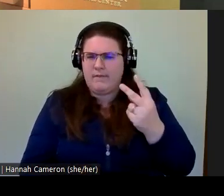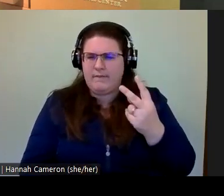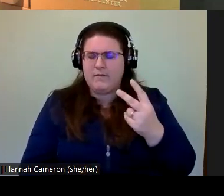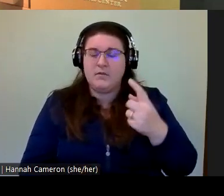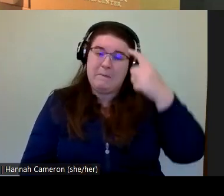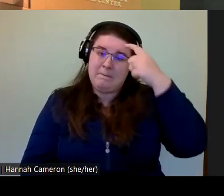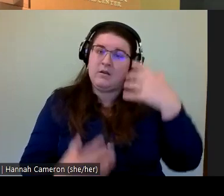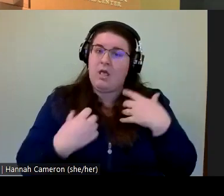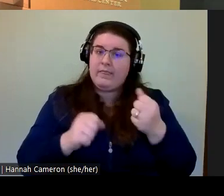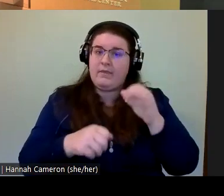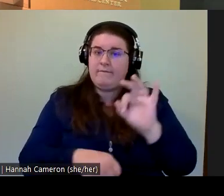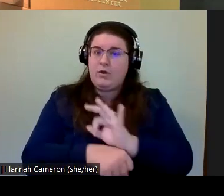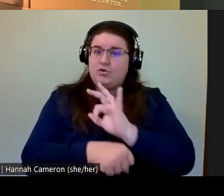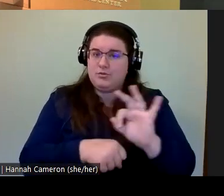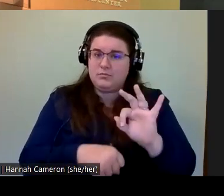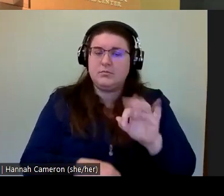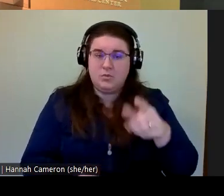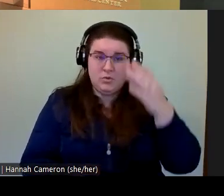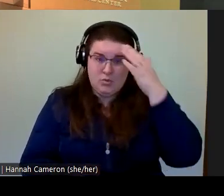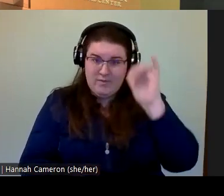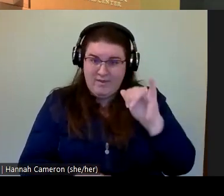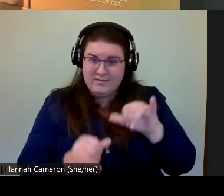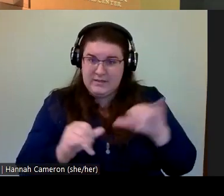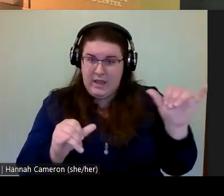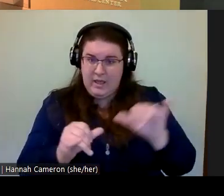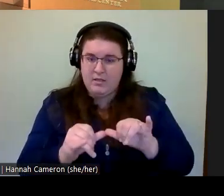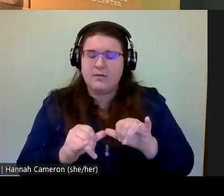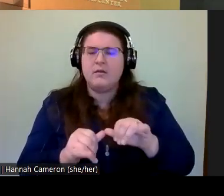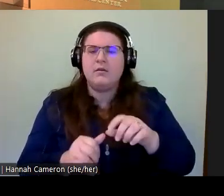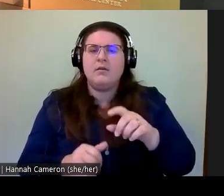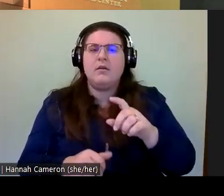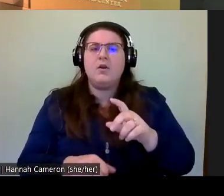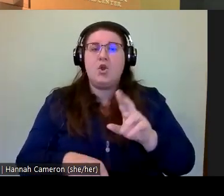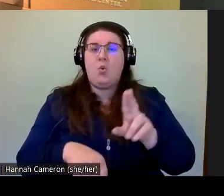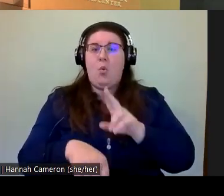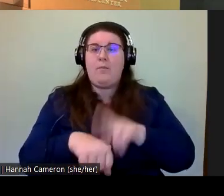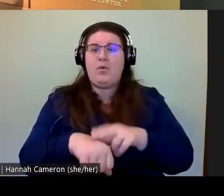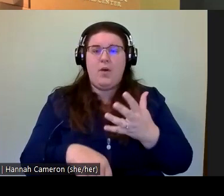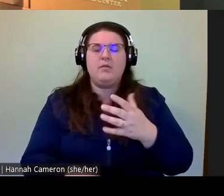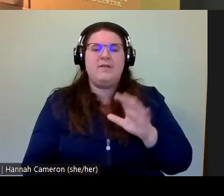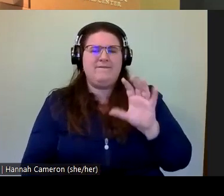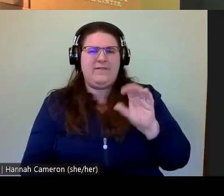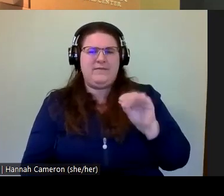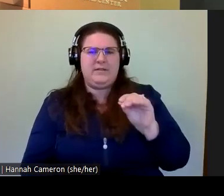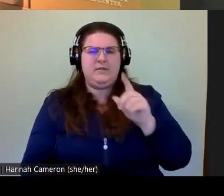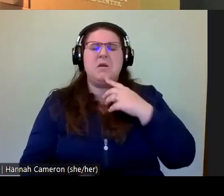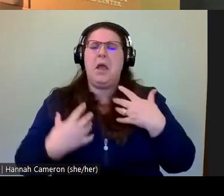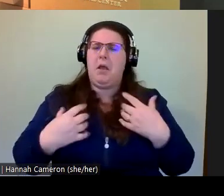not familiar with this scale is it's normed so 50 is a healthy population Norm uh and then uh